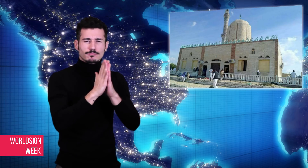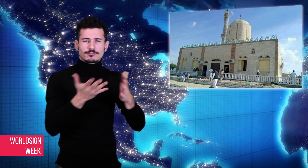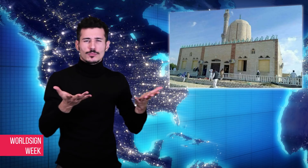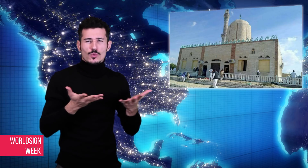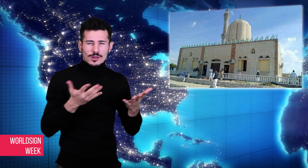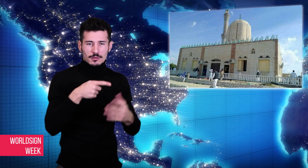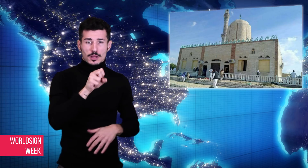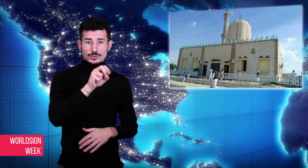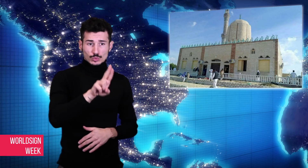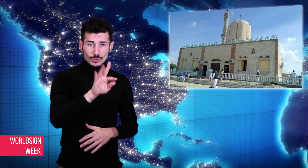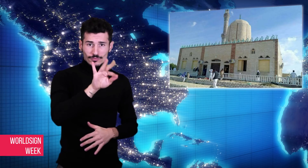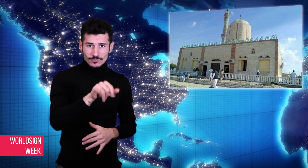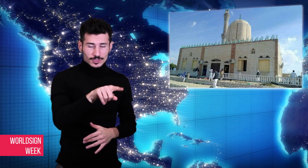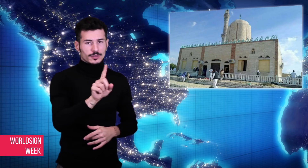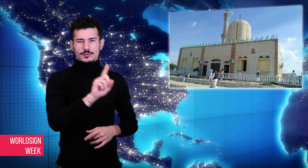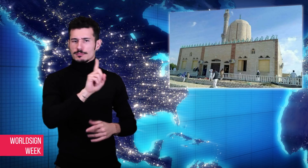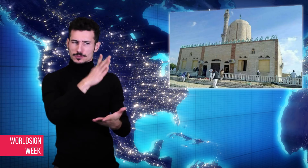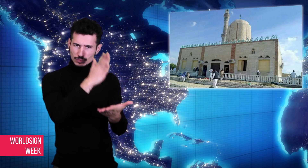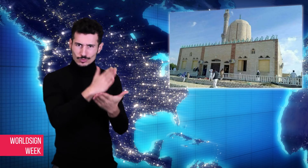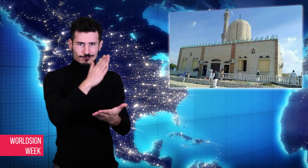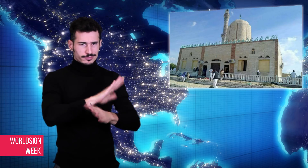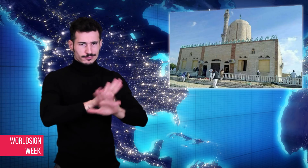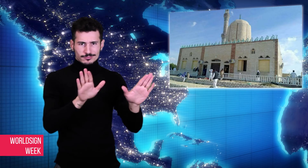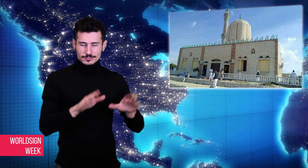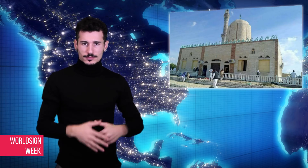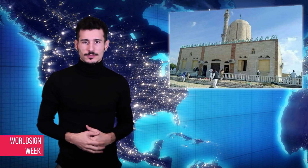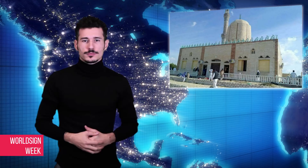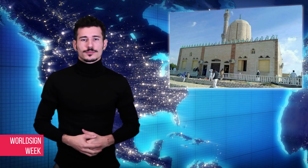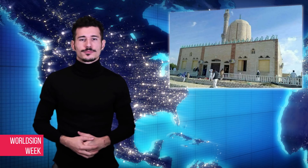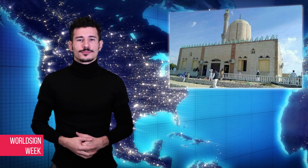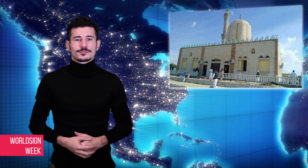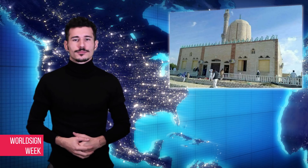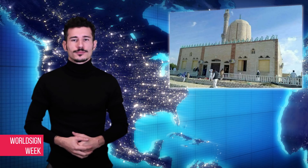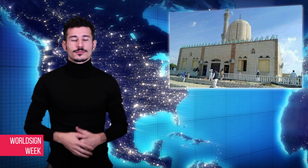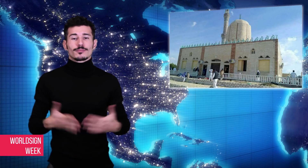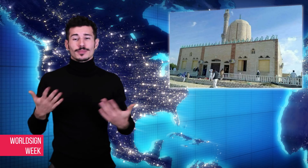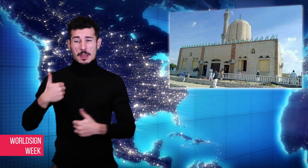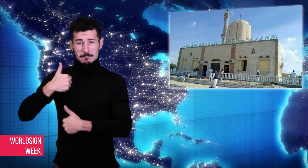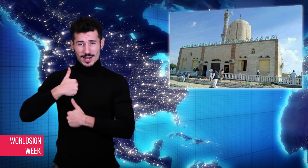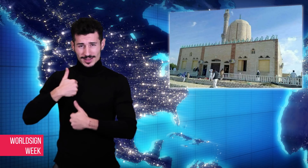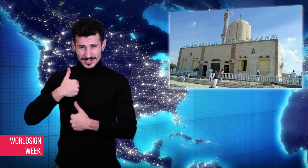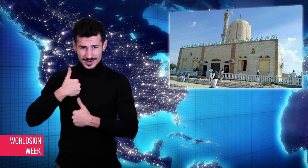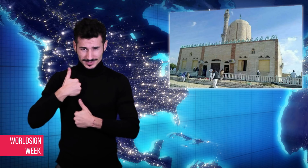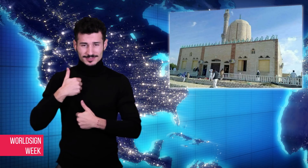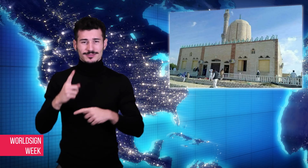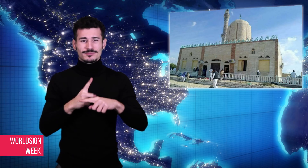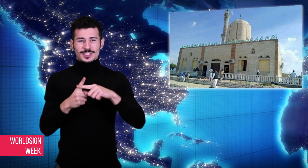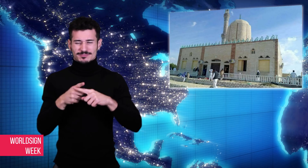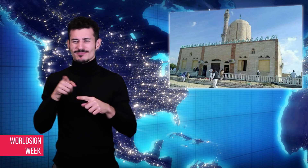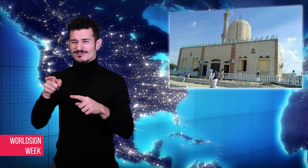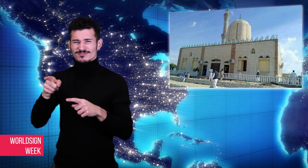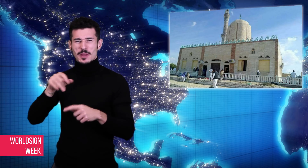military has been in a campaign against the militants for months with little